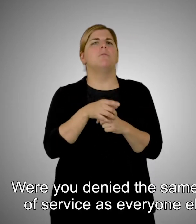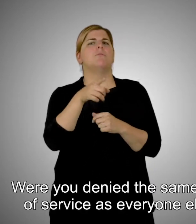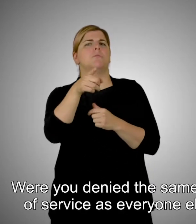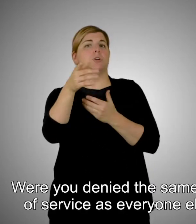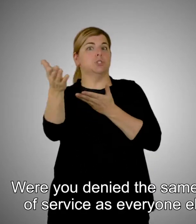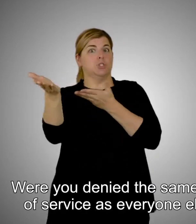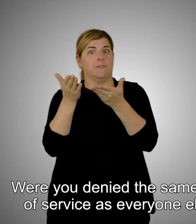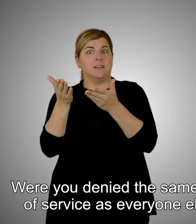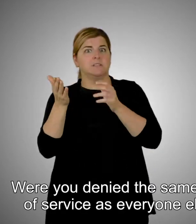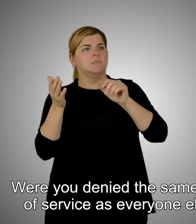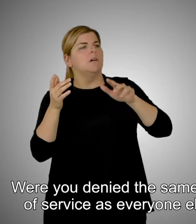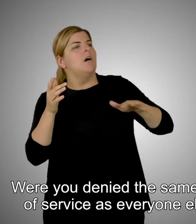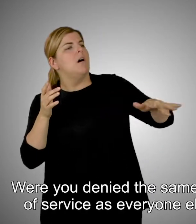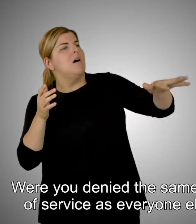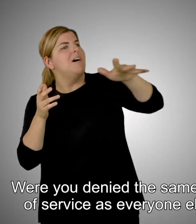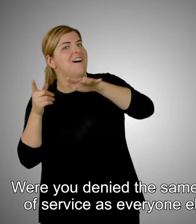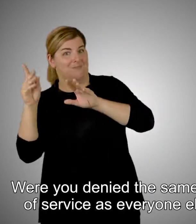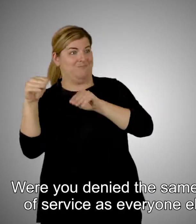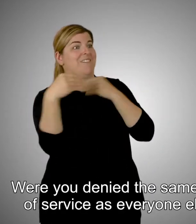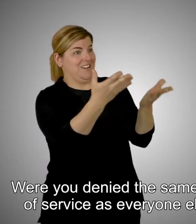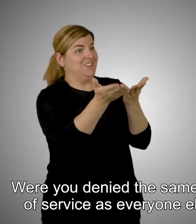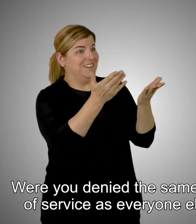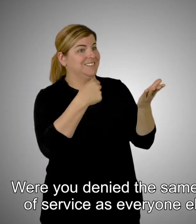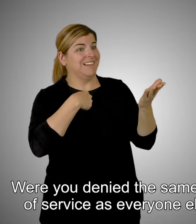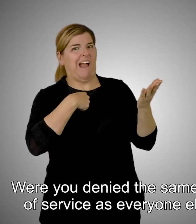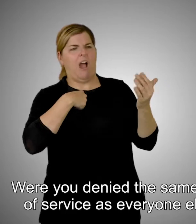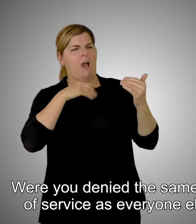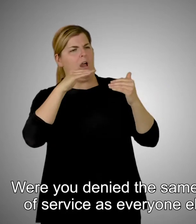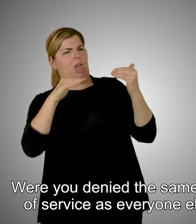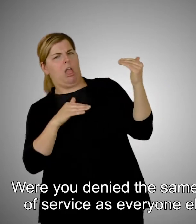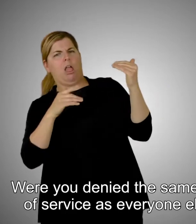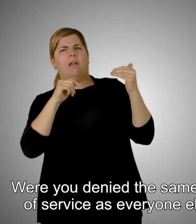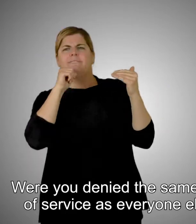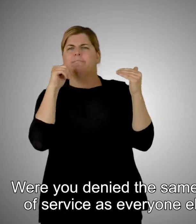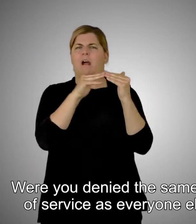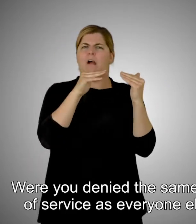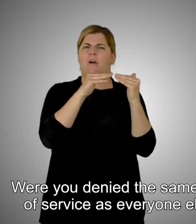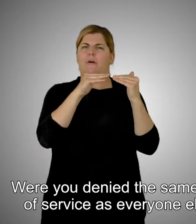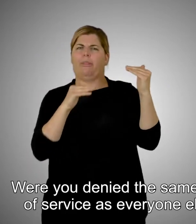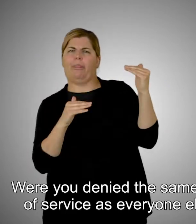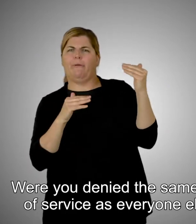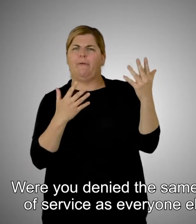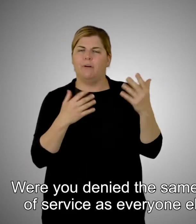Were you denied the same level of service as everyone else?